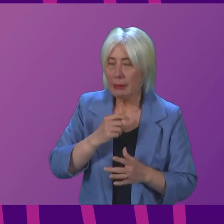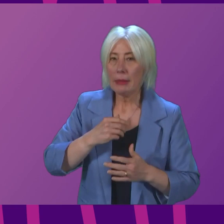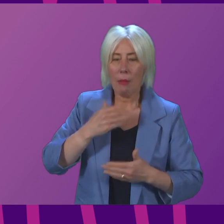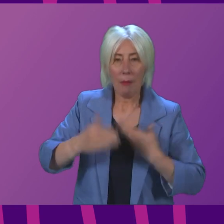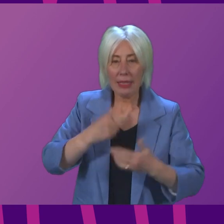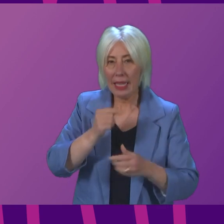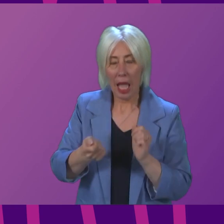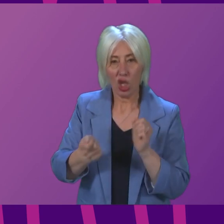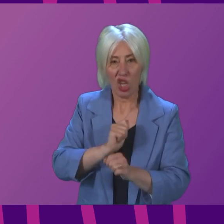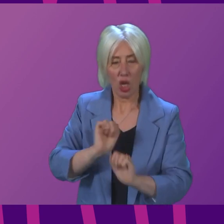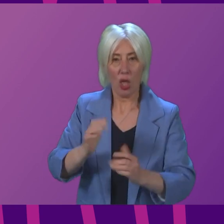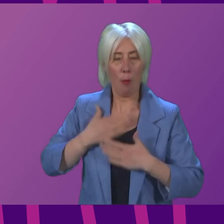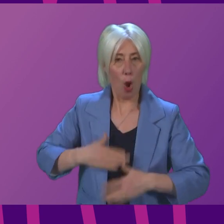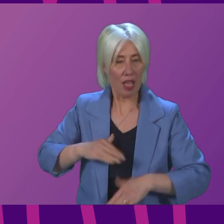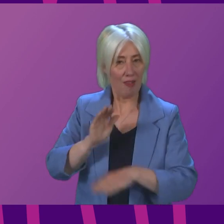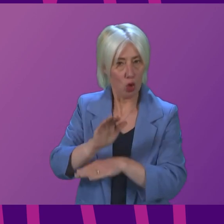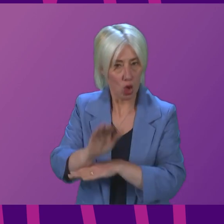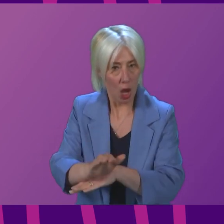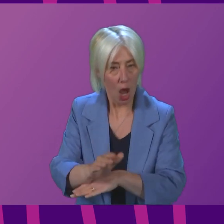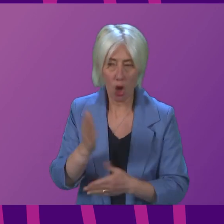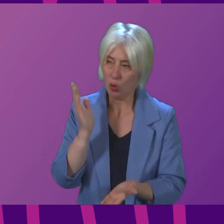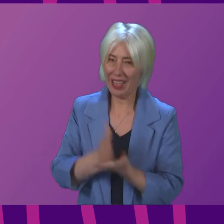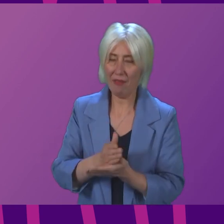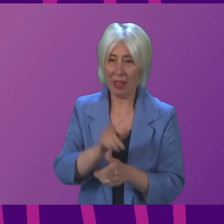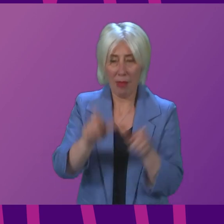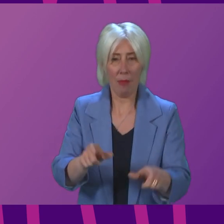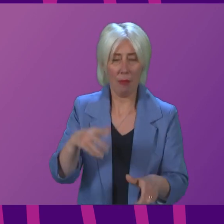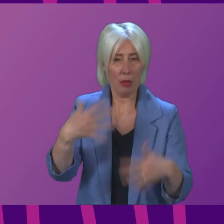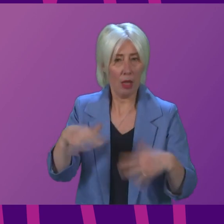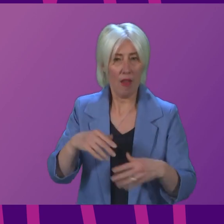We must balance the need to help those who are definitely suffering from gender dysphoria